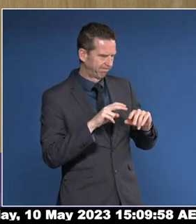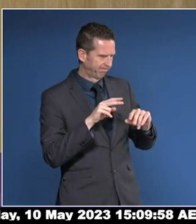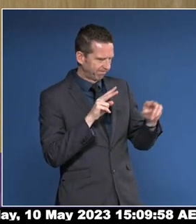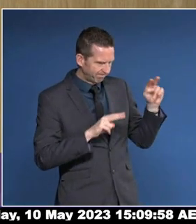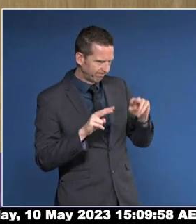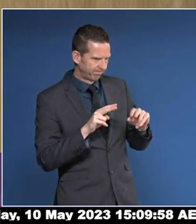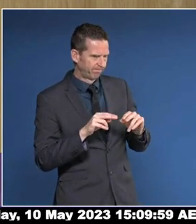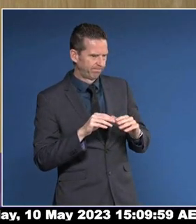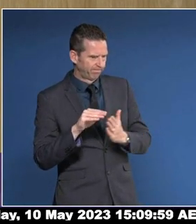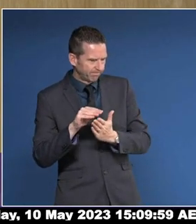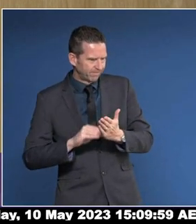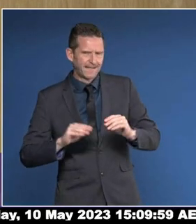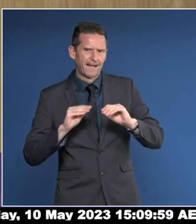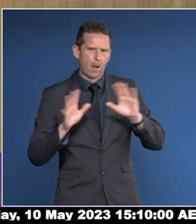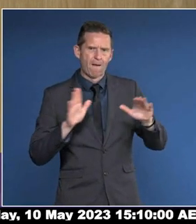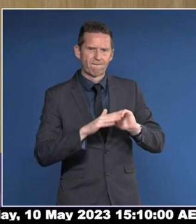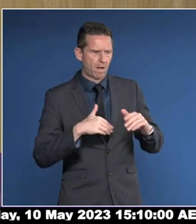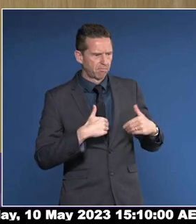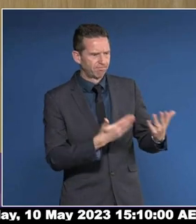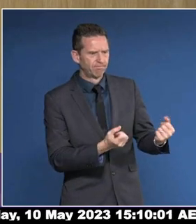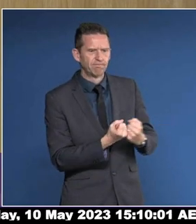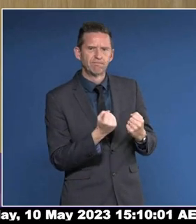treatment and that that treatment would be followed up accordingly.